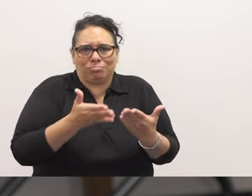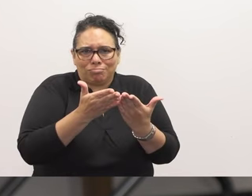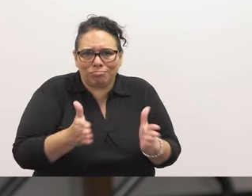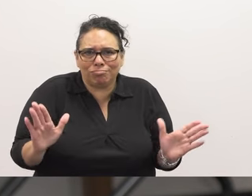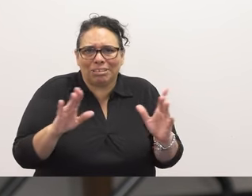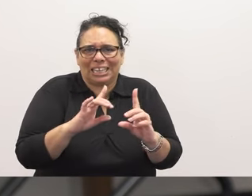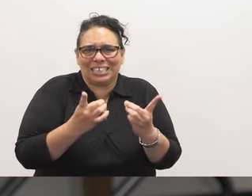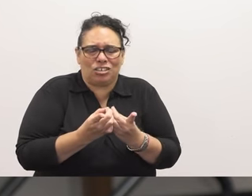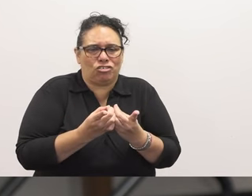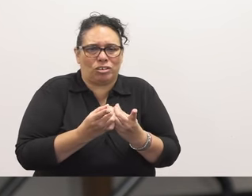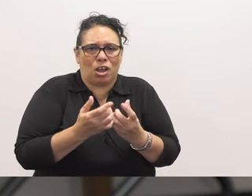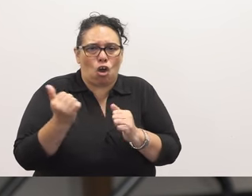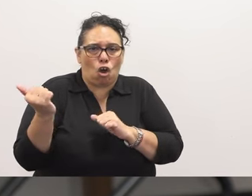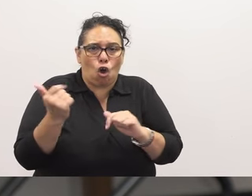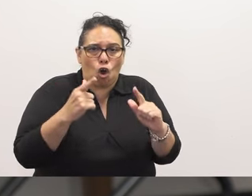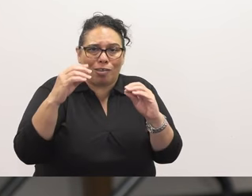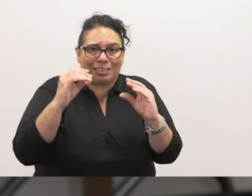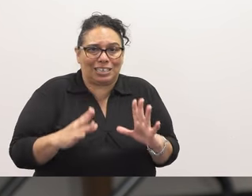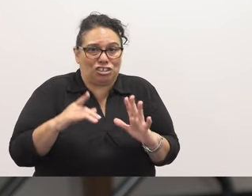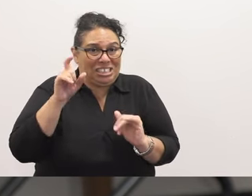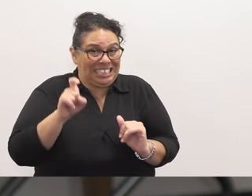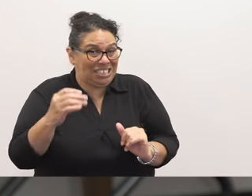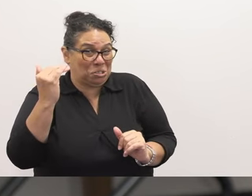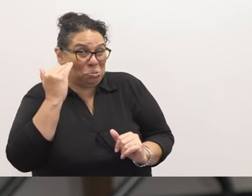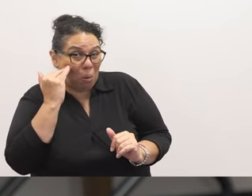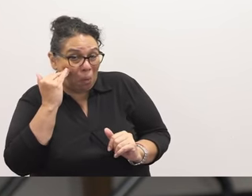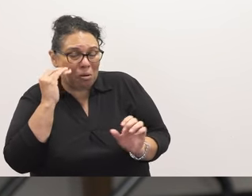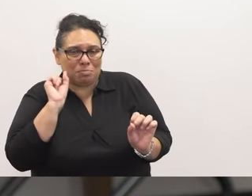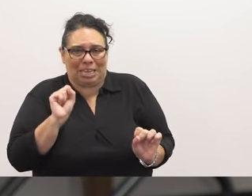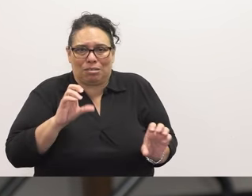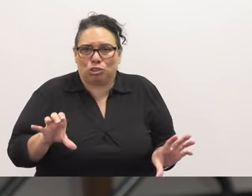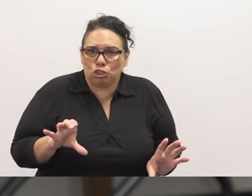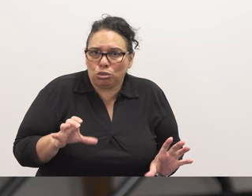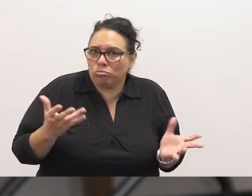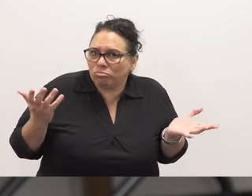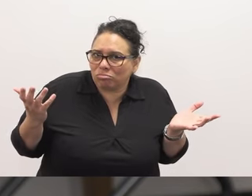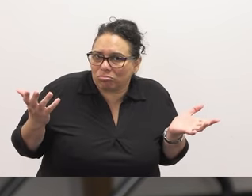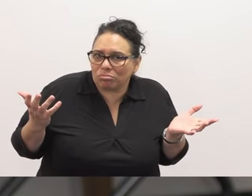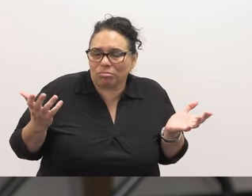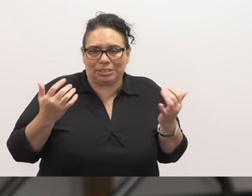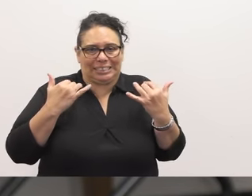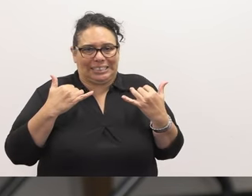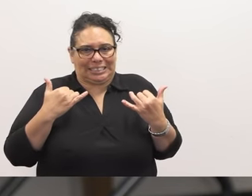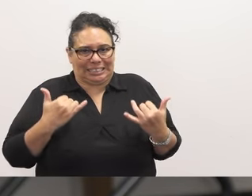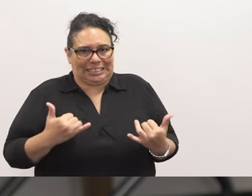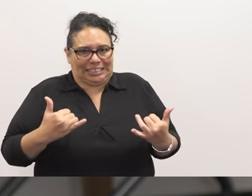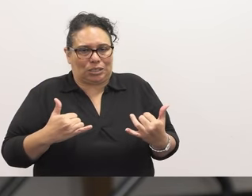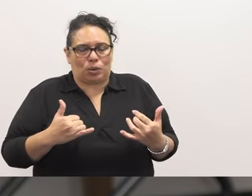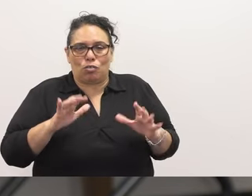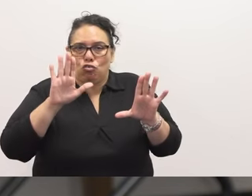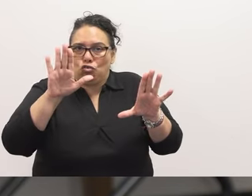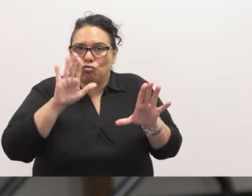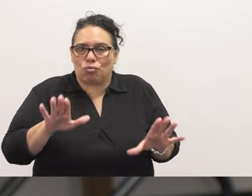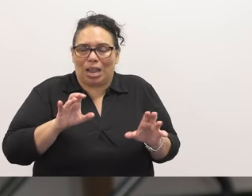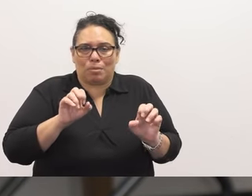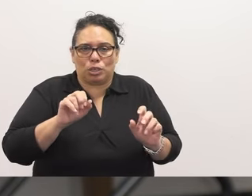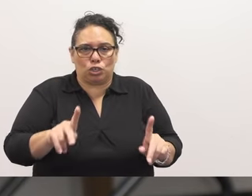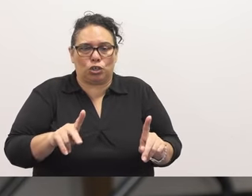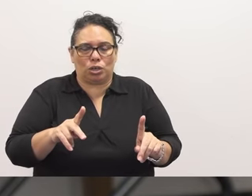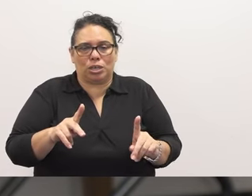what do all of our teachers need to know and be able to do in the classroom? And this year, we have a great opportunity through support from Dr. Lund's team